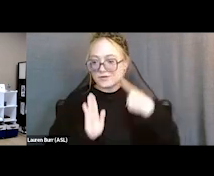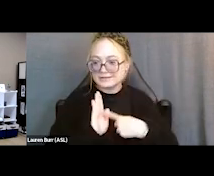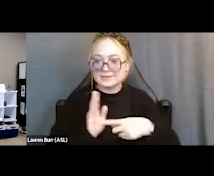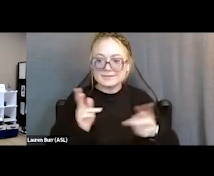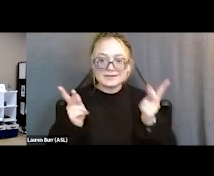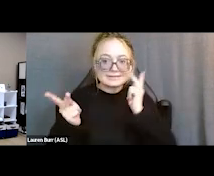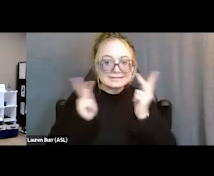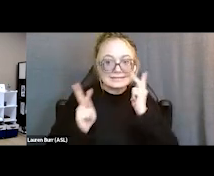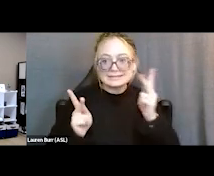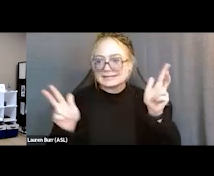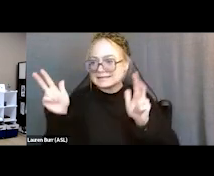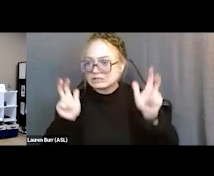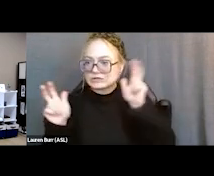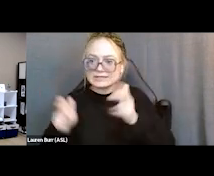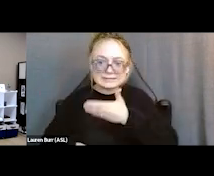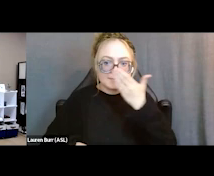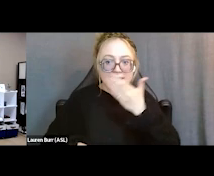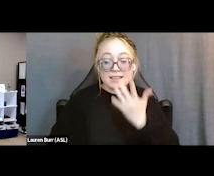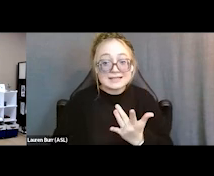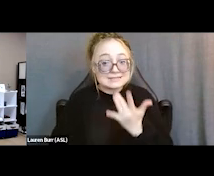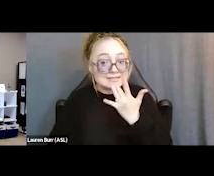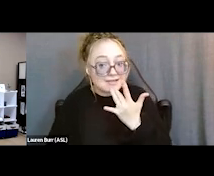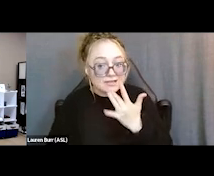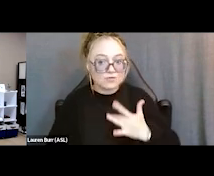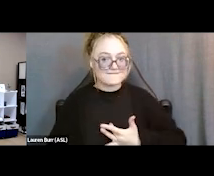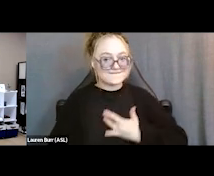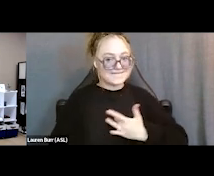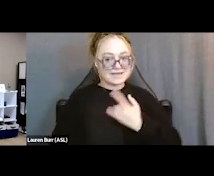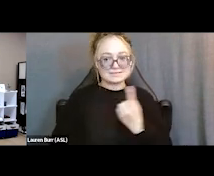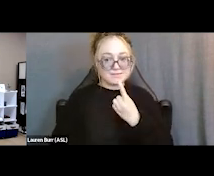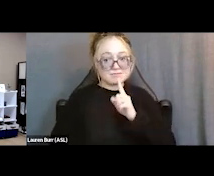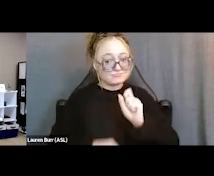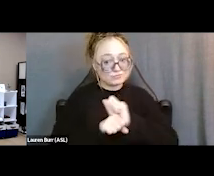tasting or feeling something that isn't present can all be hallucinations.